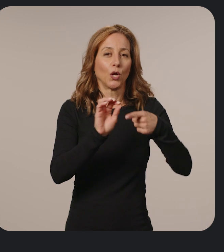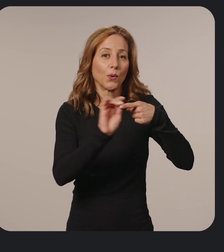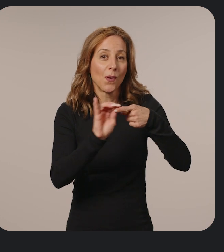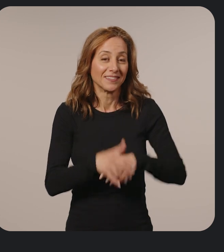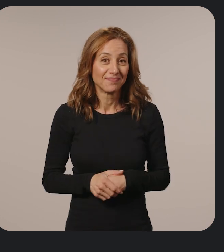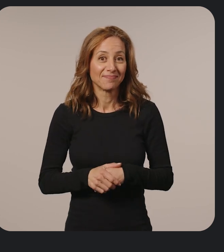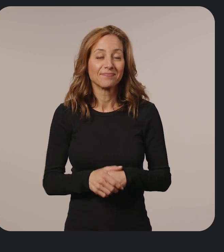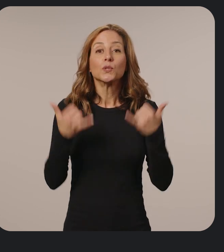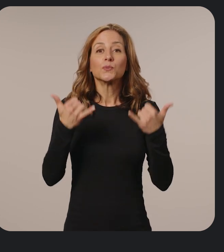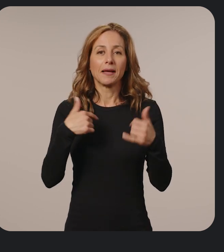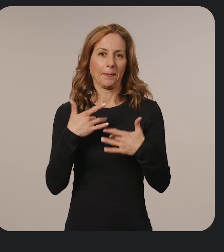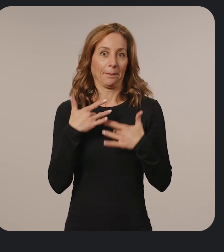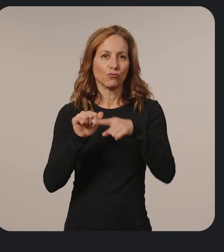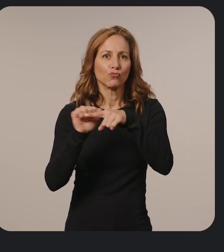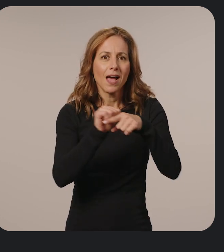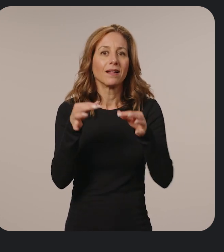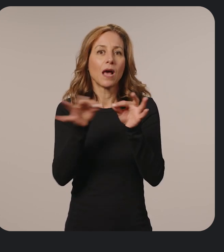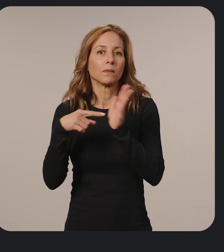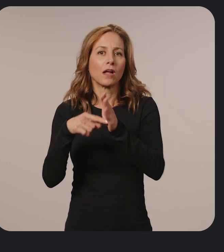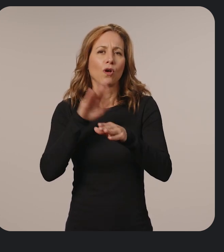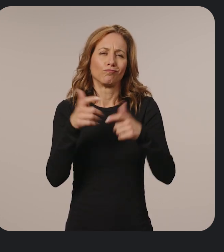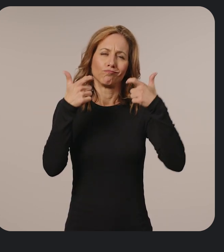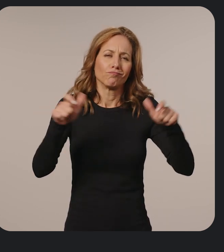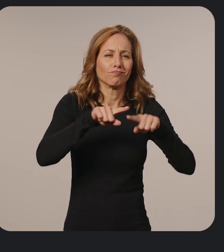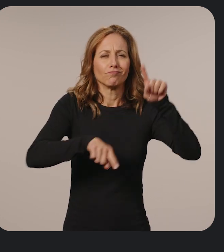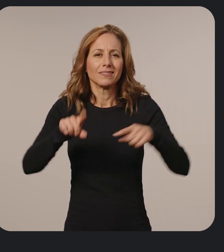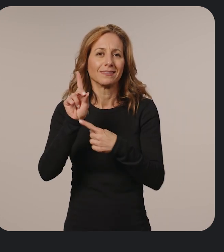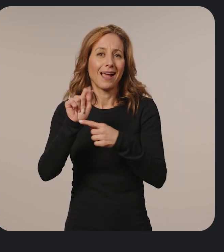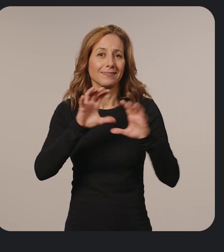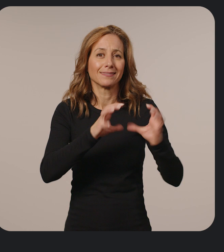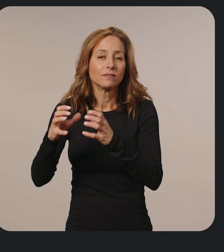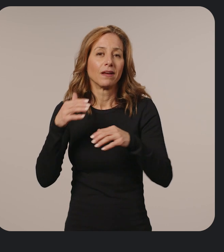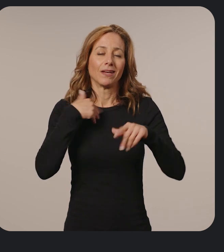But today, we typically train large language models on huge diverse data sets that contain all sorts of text,